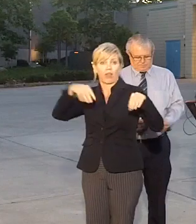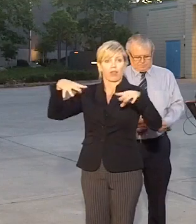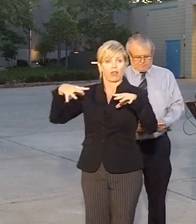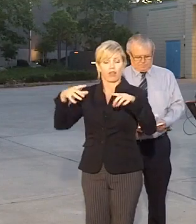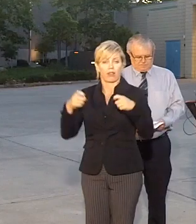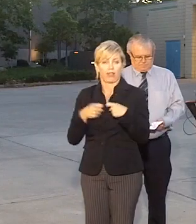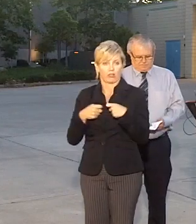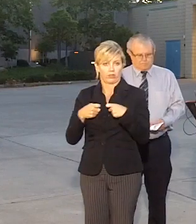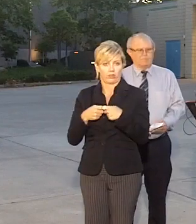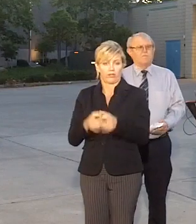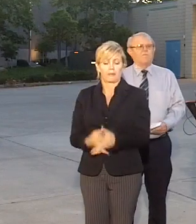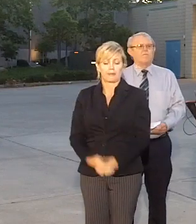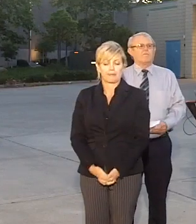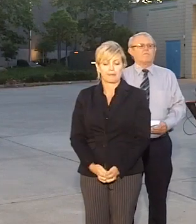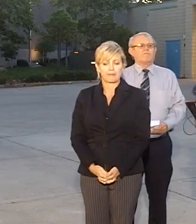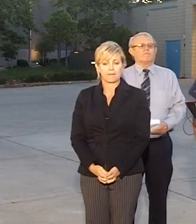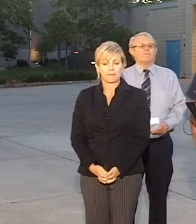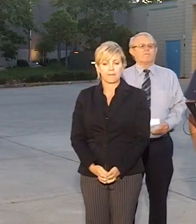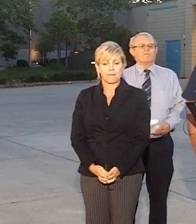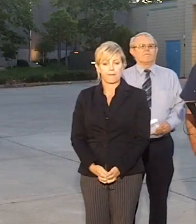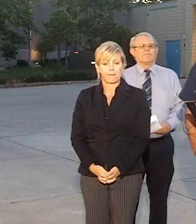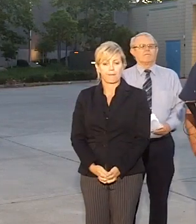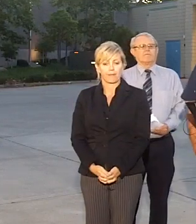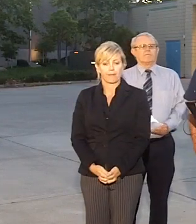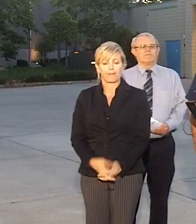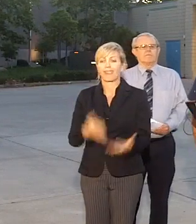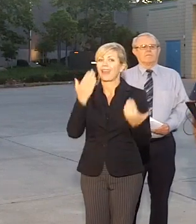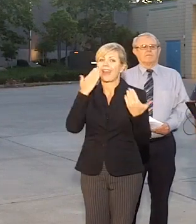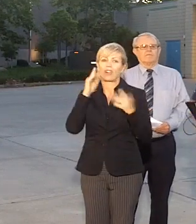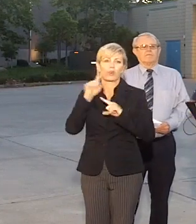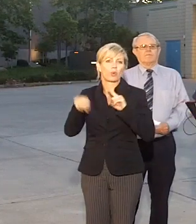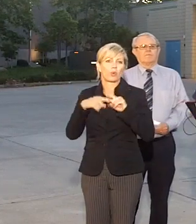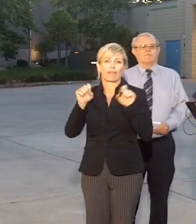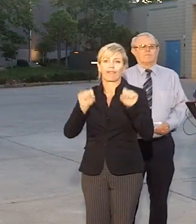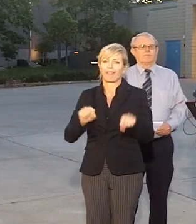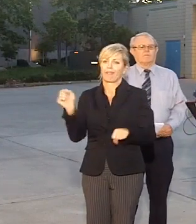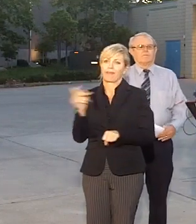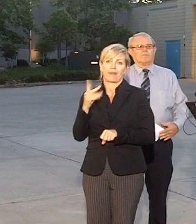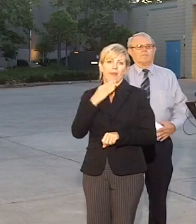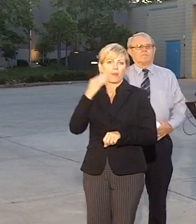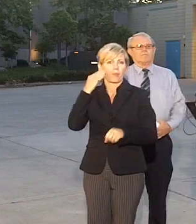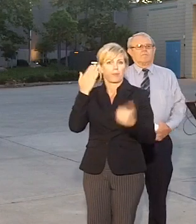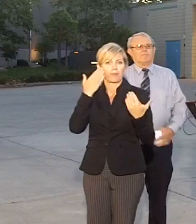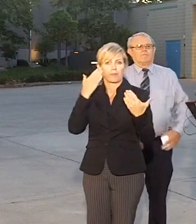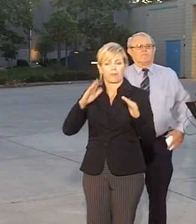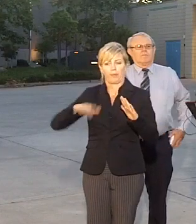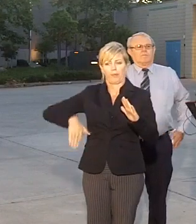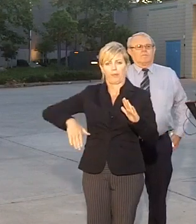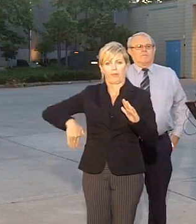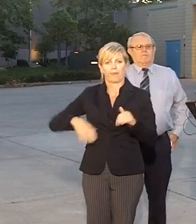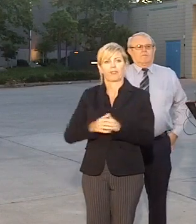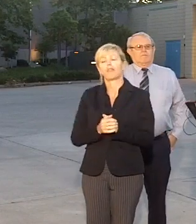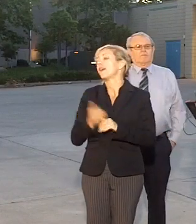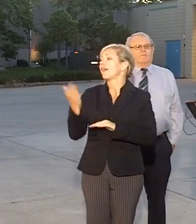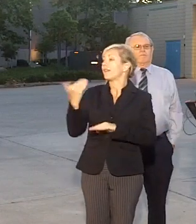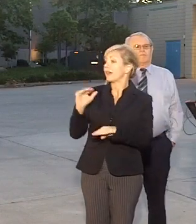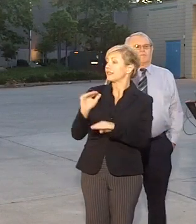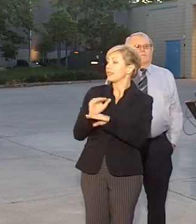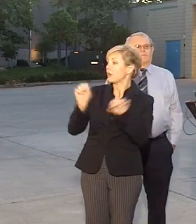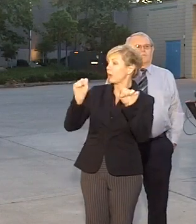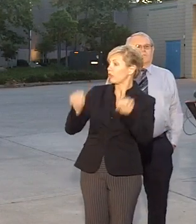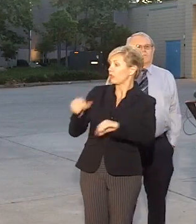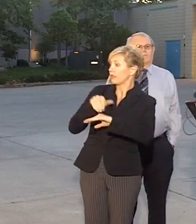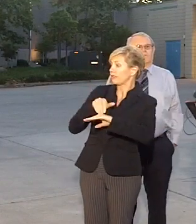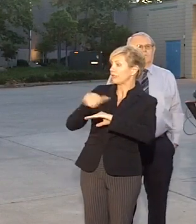last night we were able to send out some damage assessment units that's difficult to do during